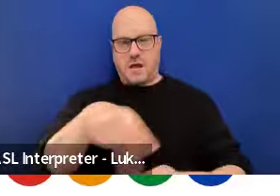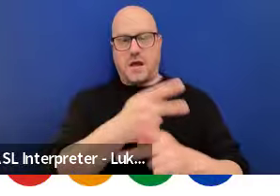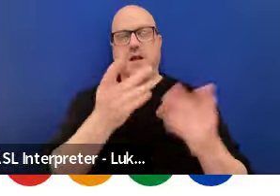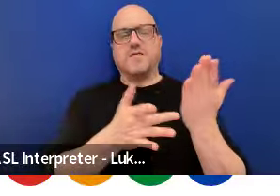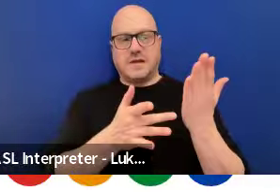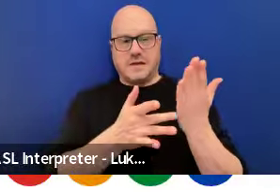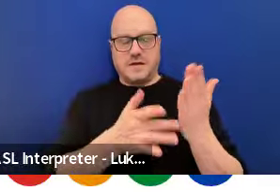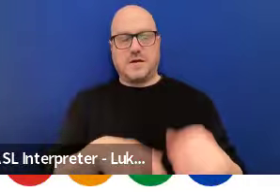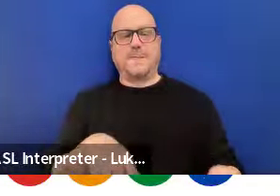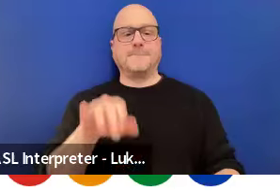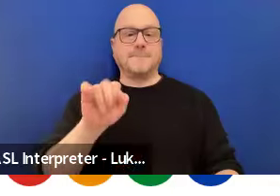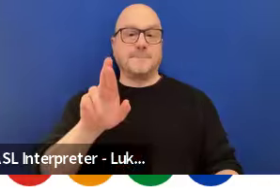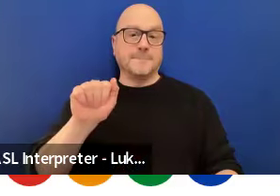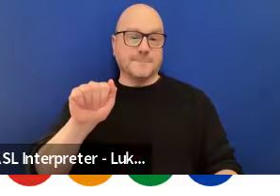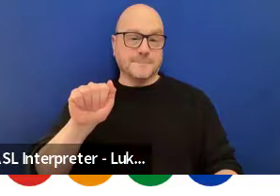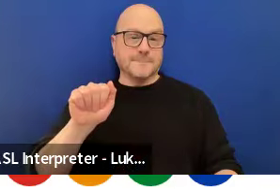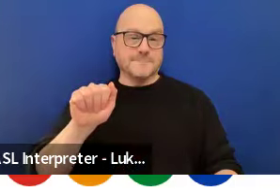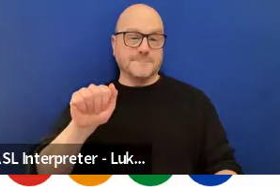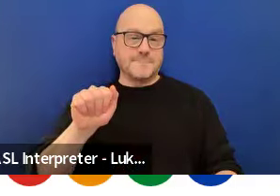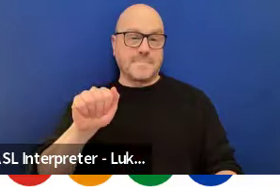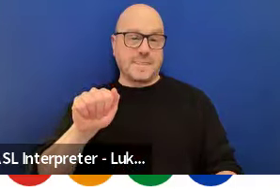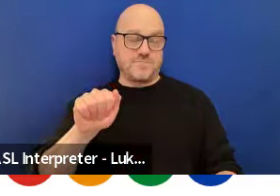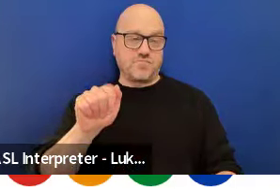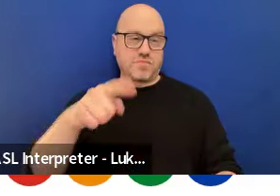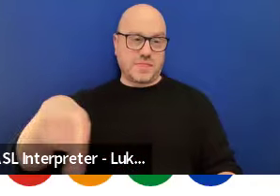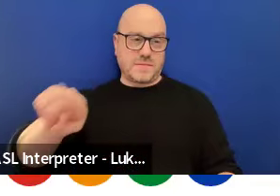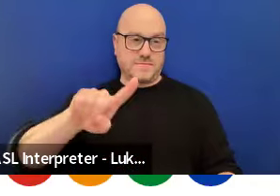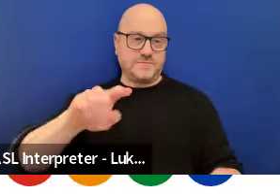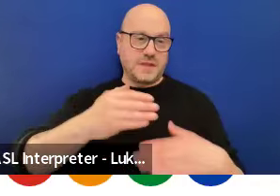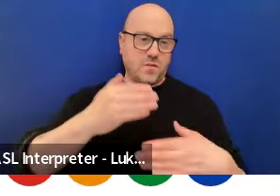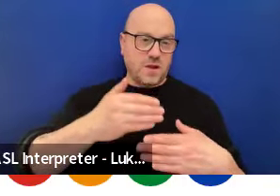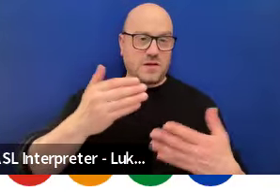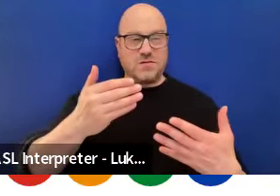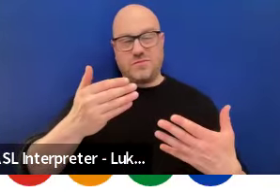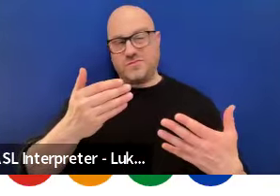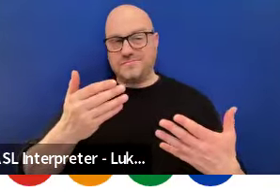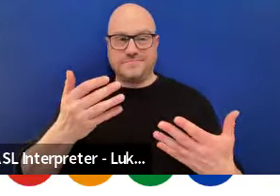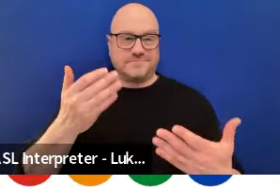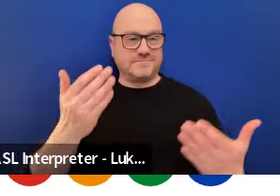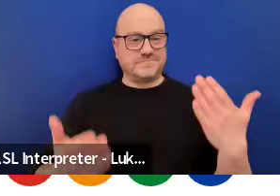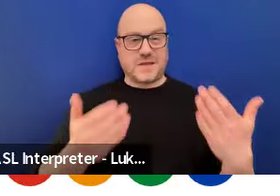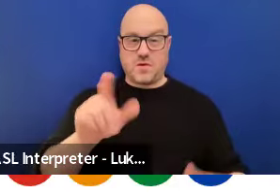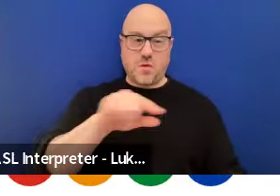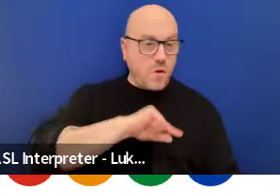RIDERS WHO WERE ON THE MBTA. USING GEO-SENSING TECHNOLOGY.